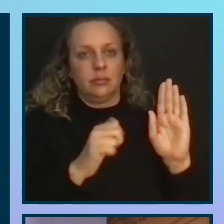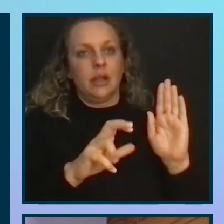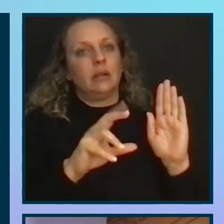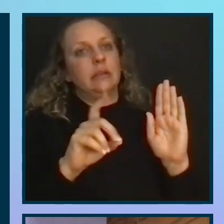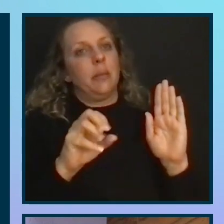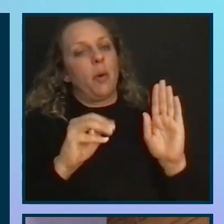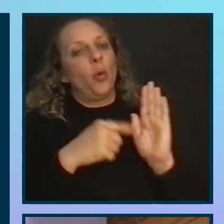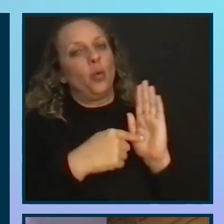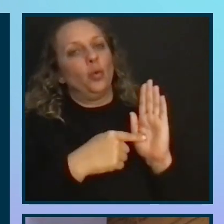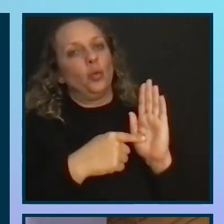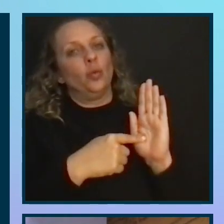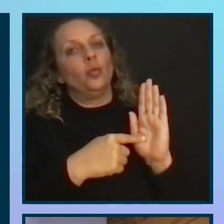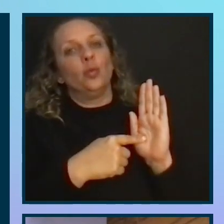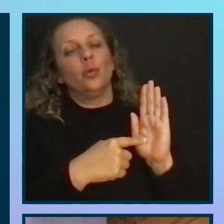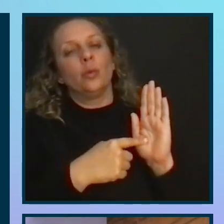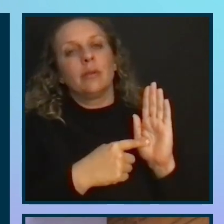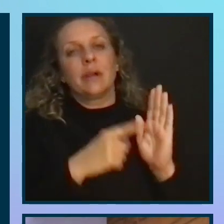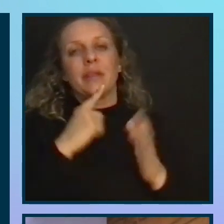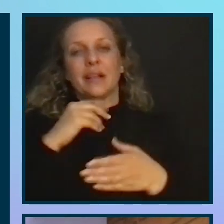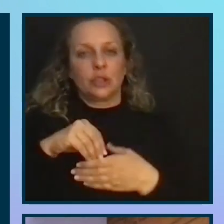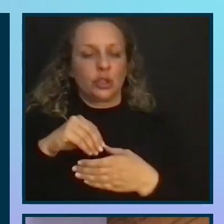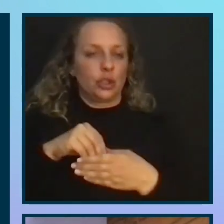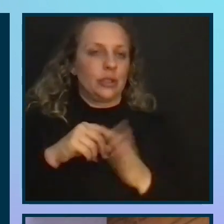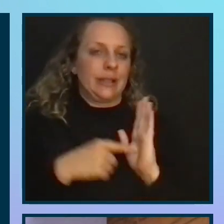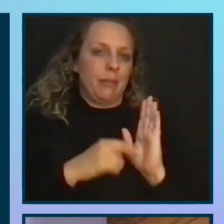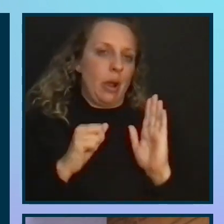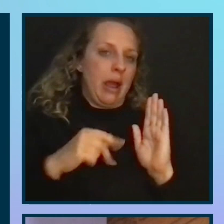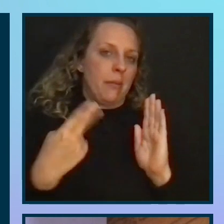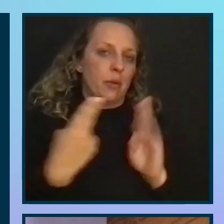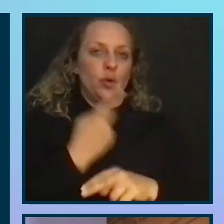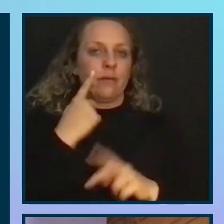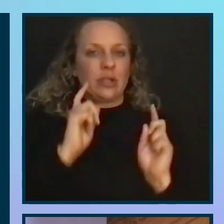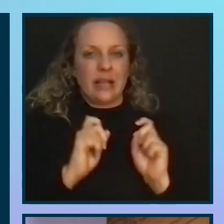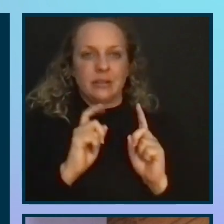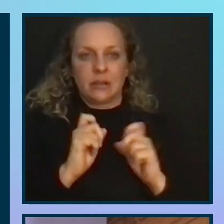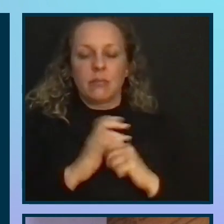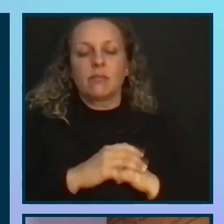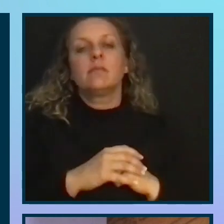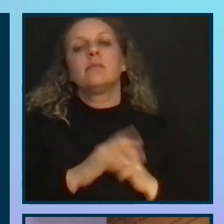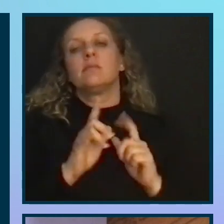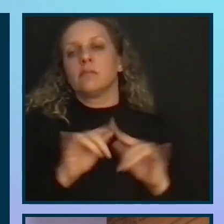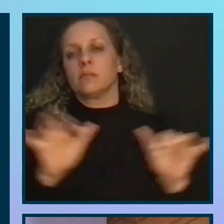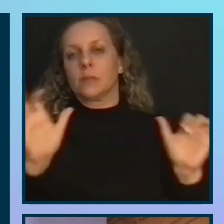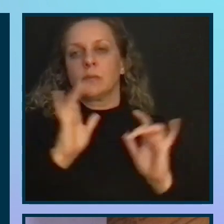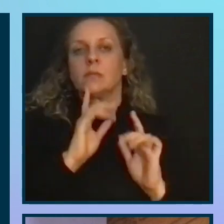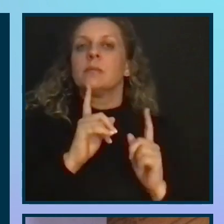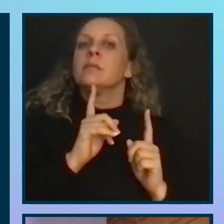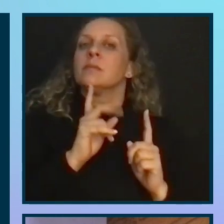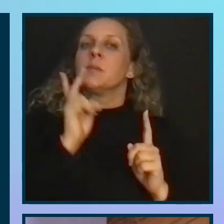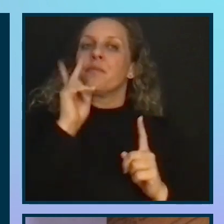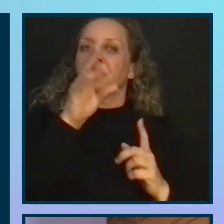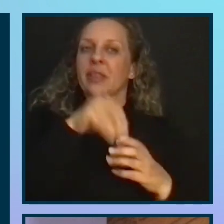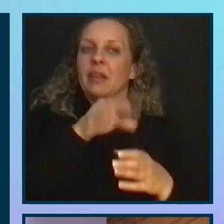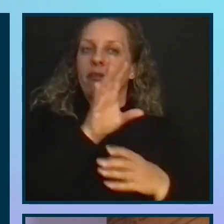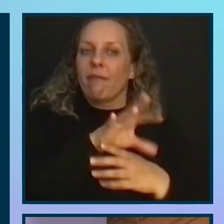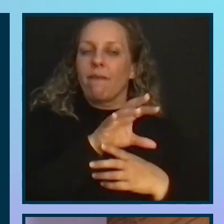So this is an internal demo app used for testing, et cetera. And the components shown in the video are in use